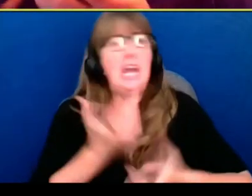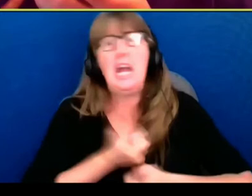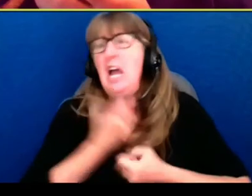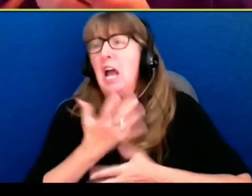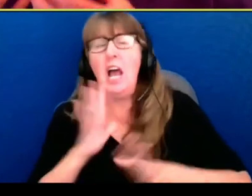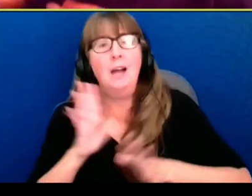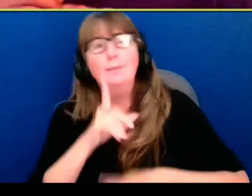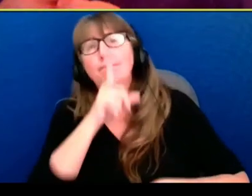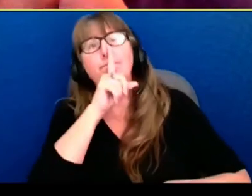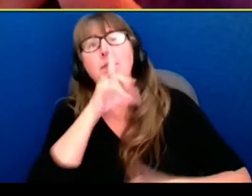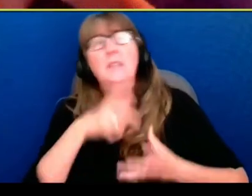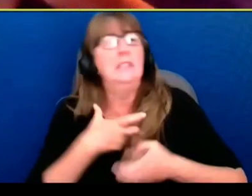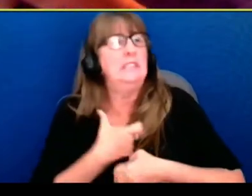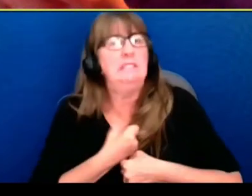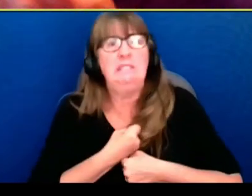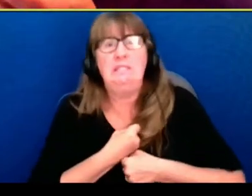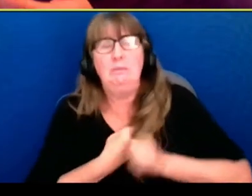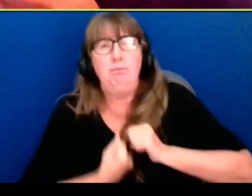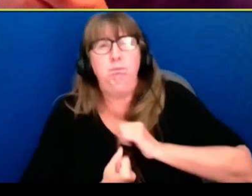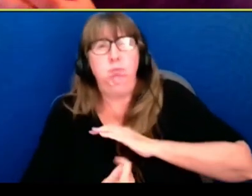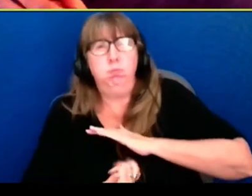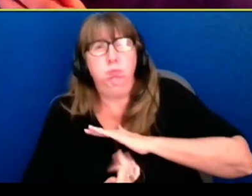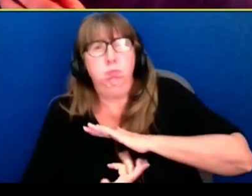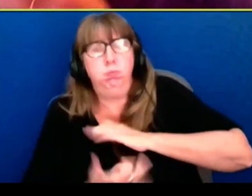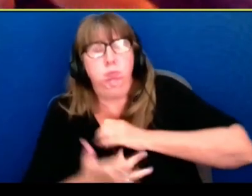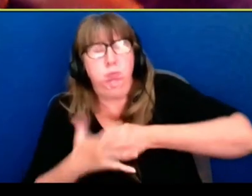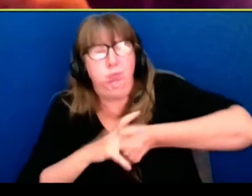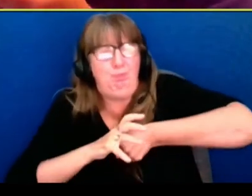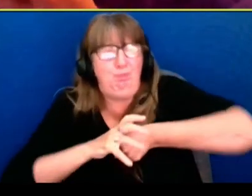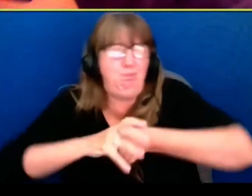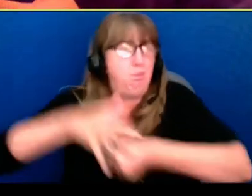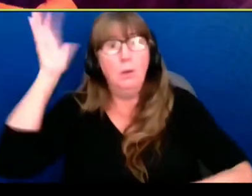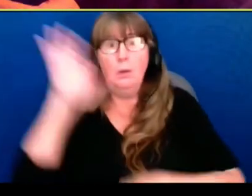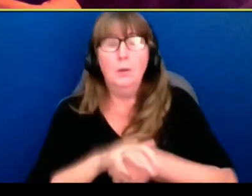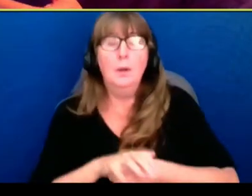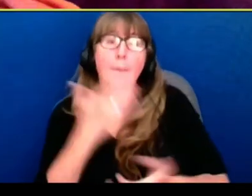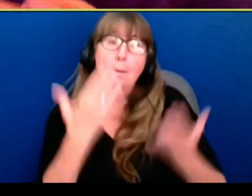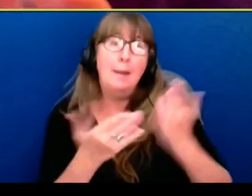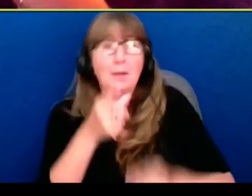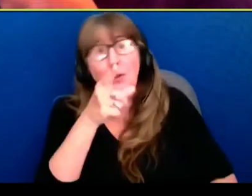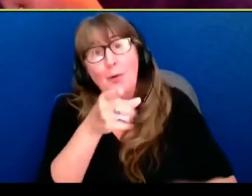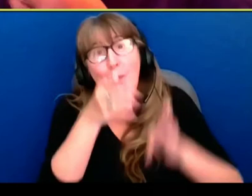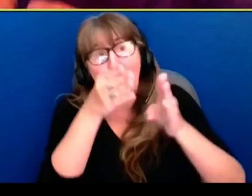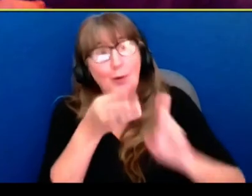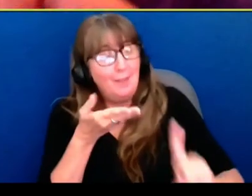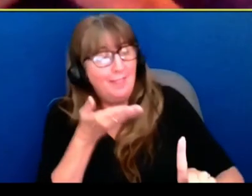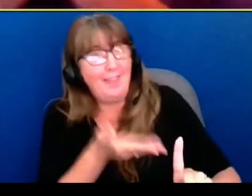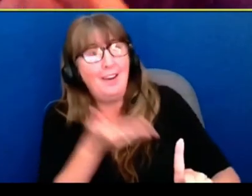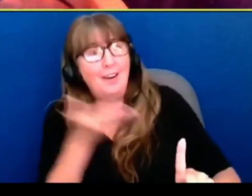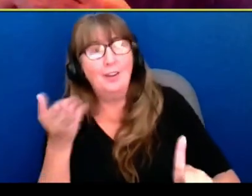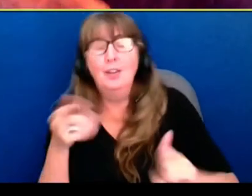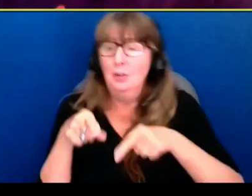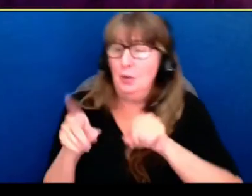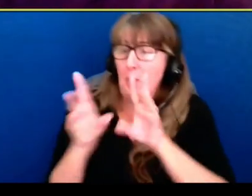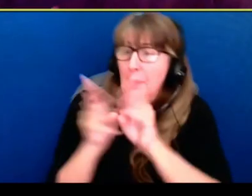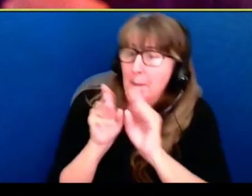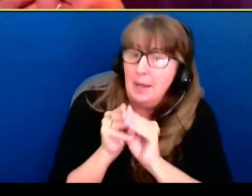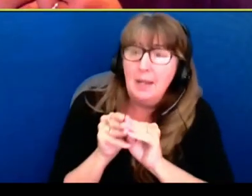to build up, and it can boil over and pop out and sometimes you're going to be the person standing there you're going to be in a meeting when that's going to happen.